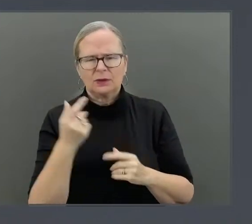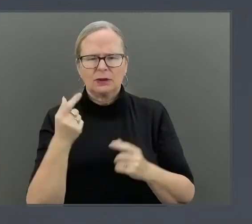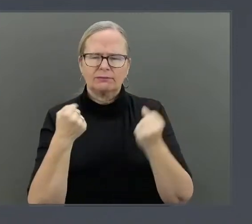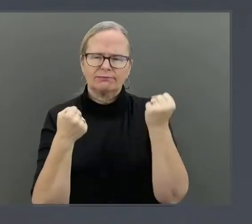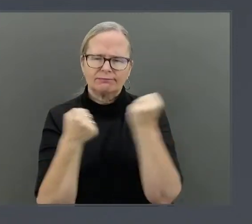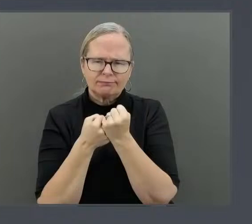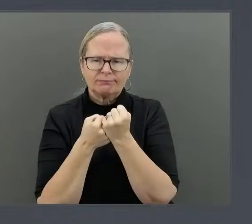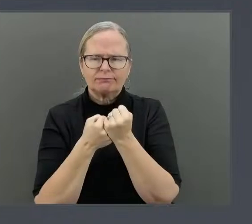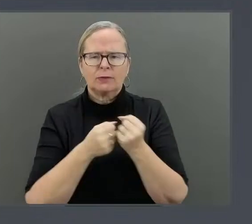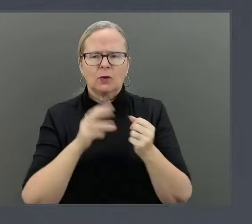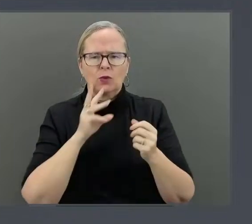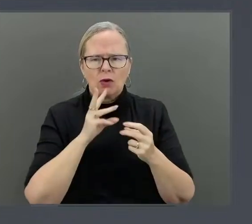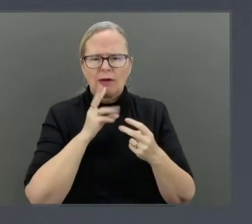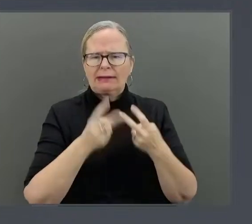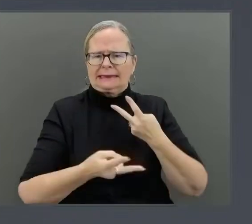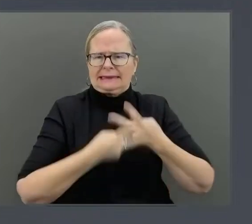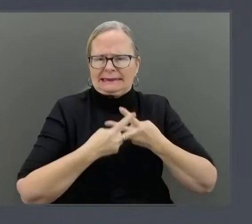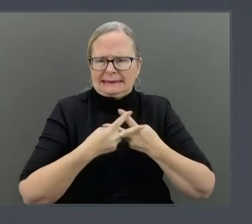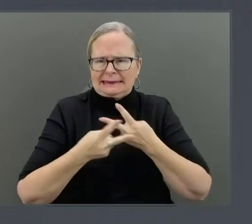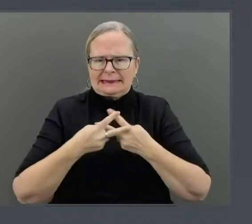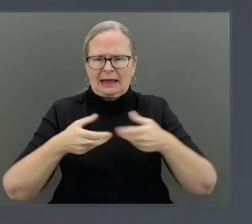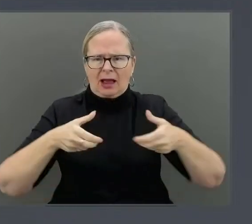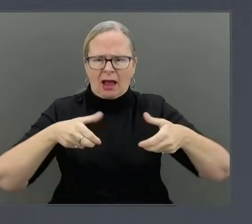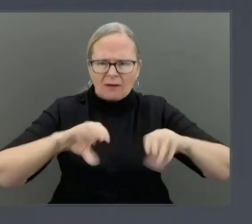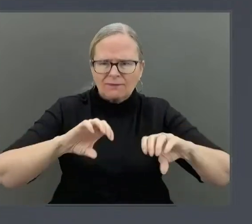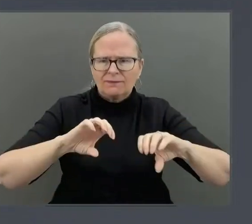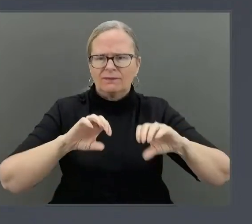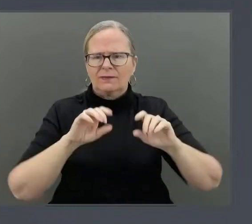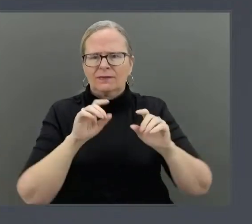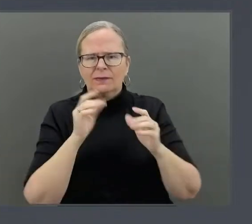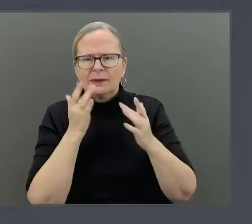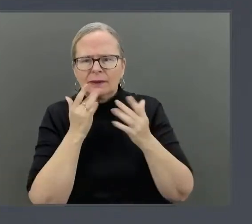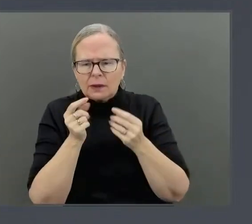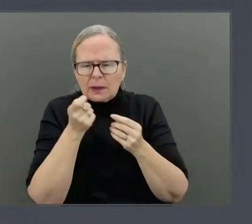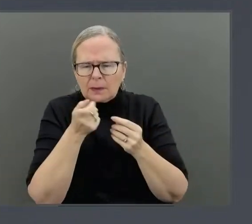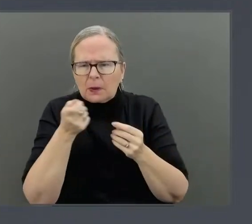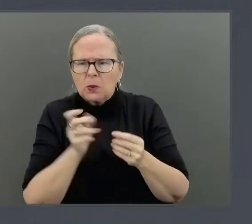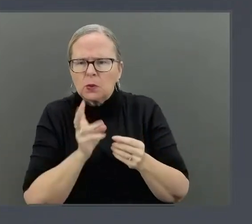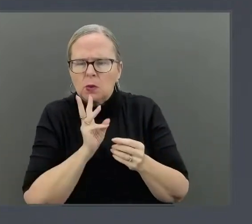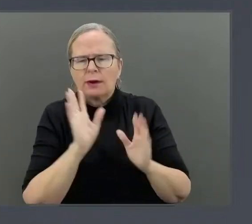that we need to save water and you've definitely shown a lot of Ingenuity in doing this yesterday